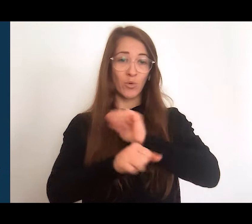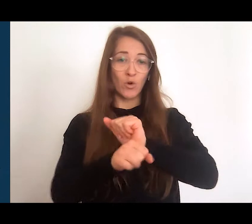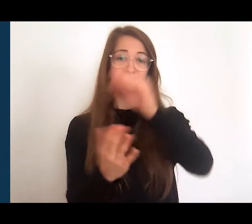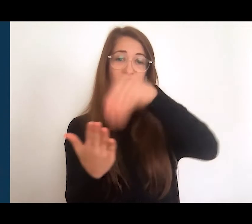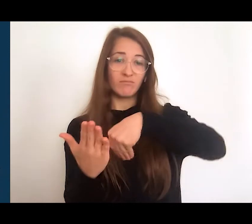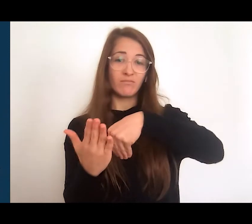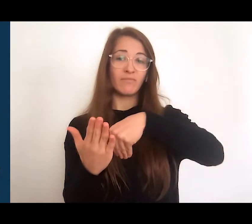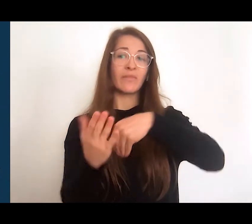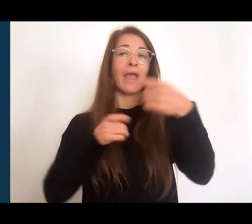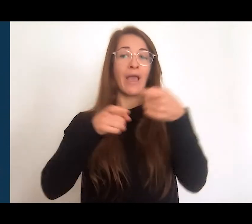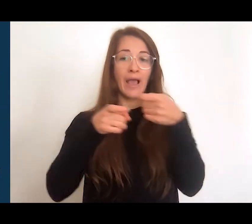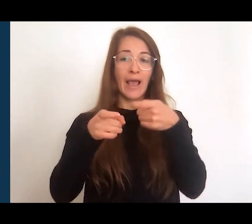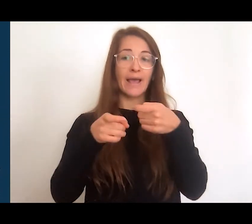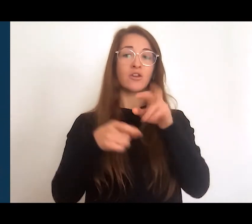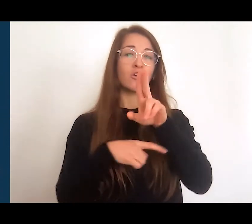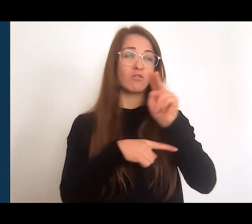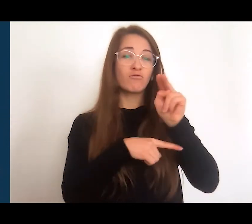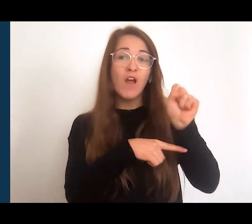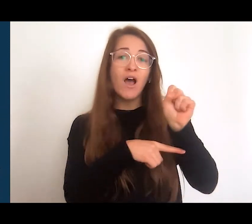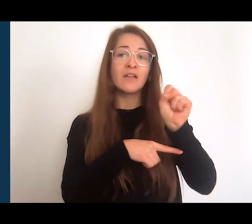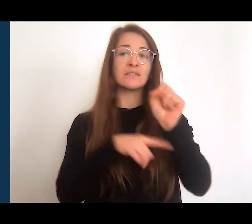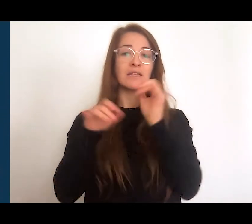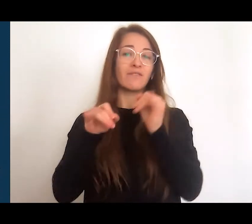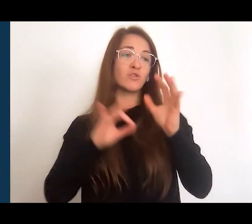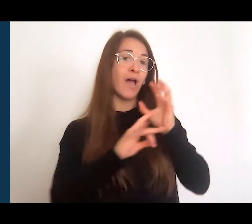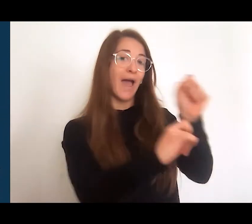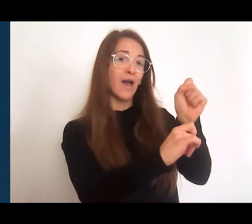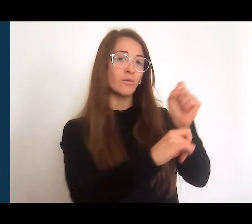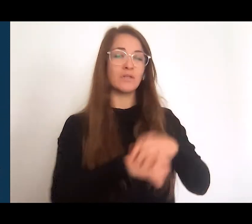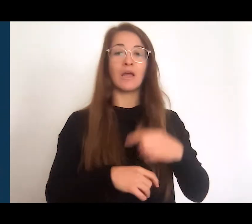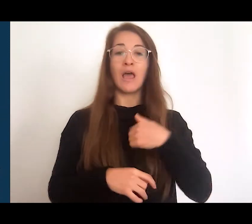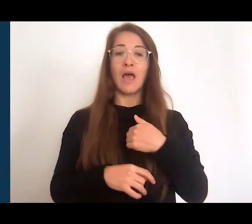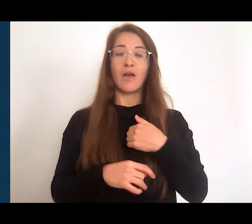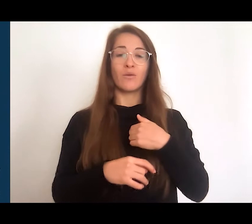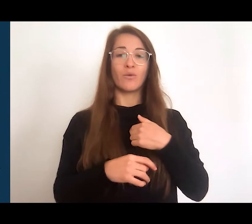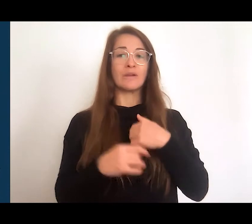WHEN I WENT IN ON THE EVENINGS,